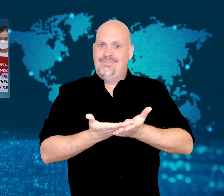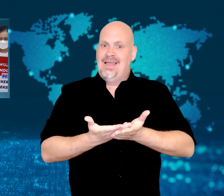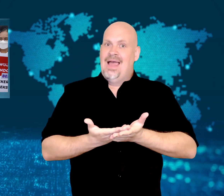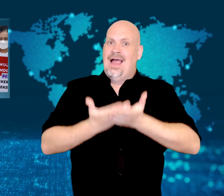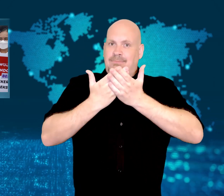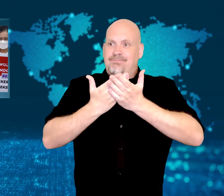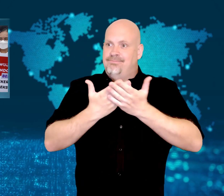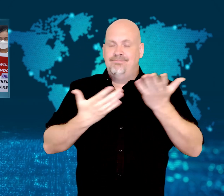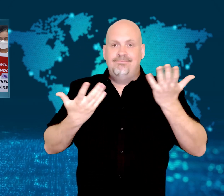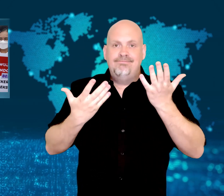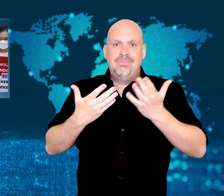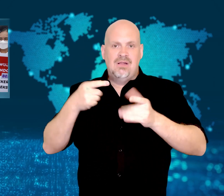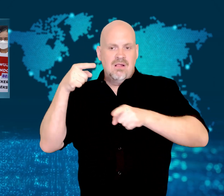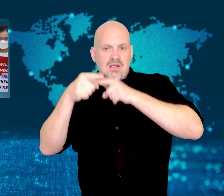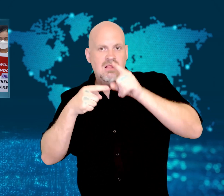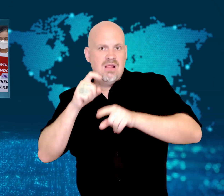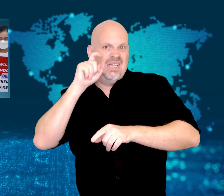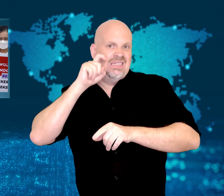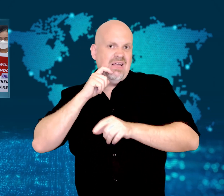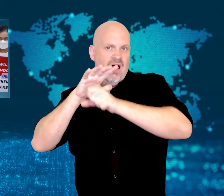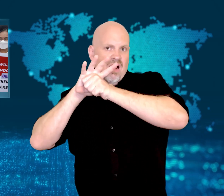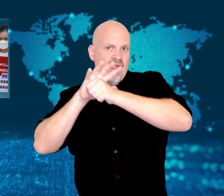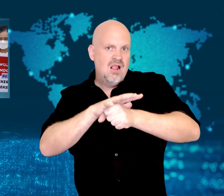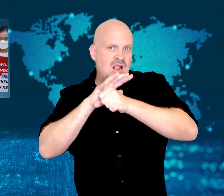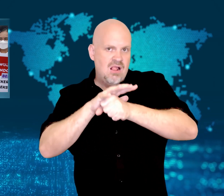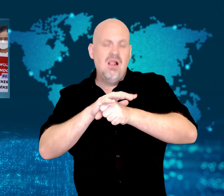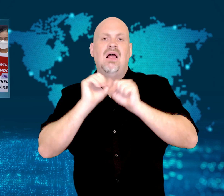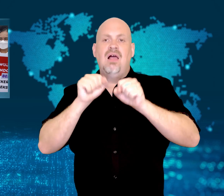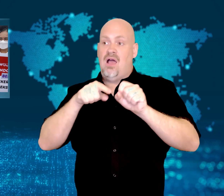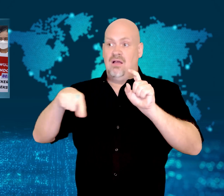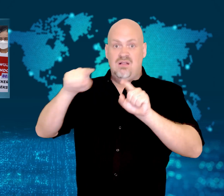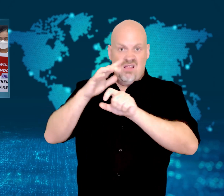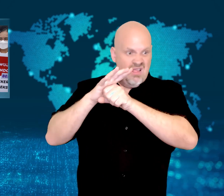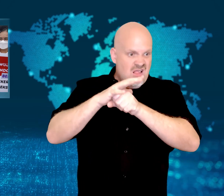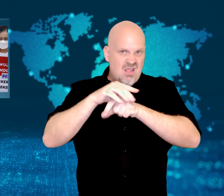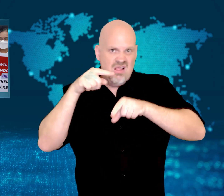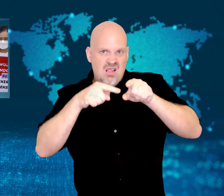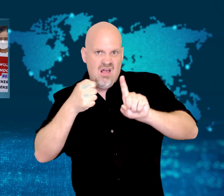and the state can protect its victims.